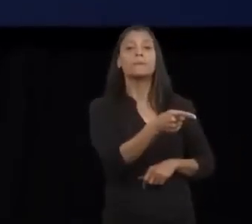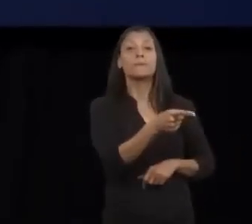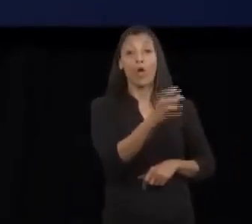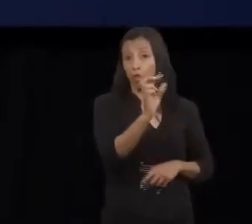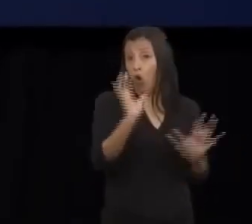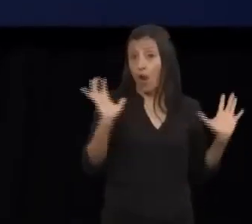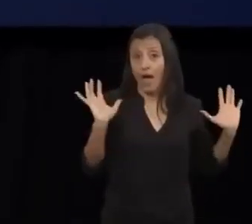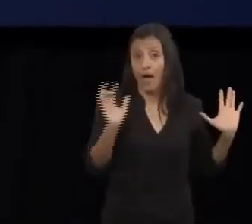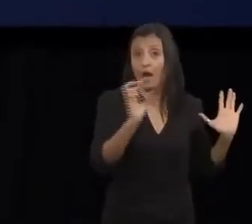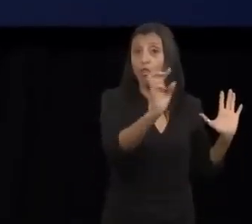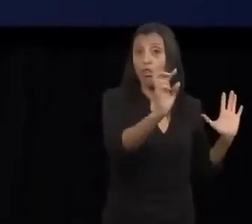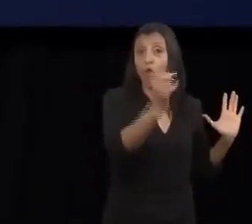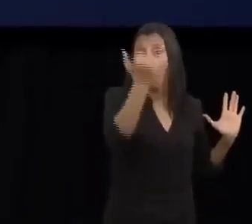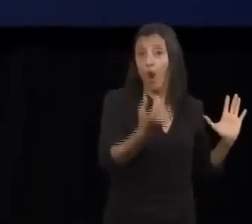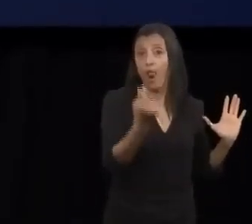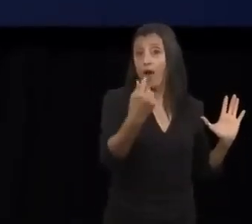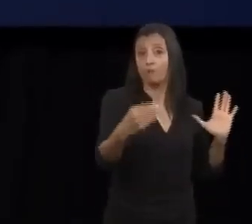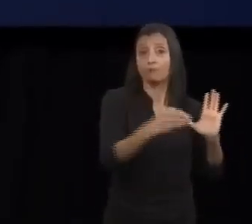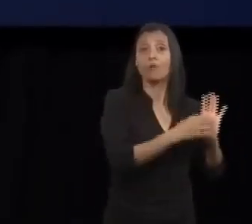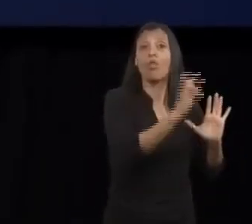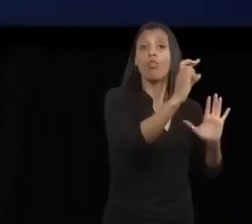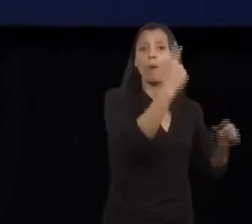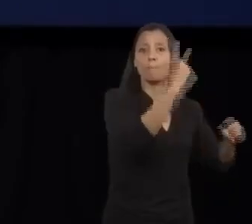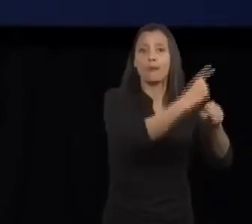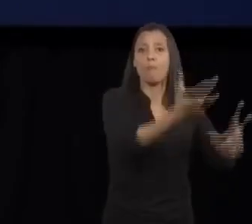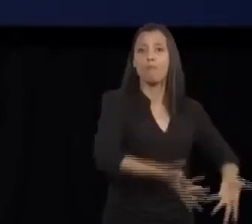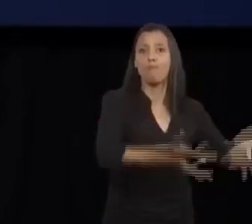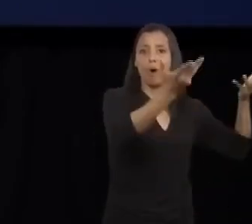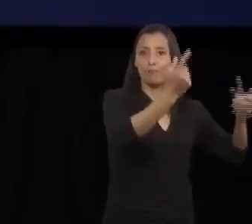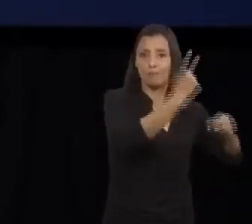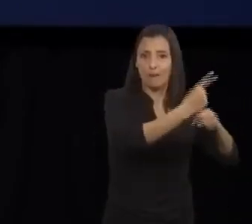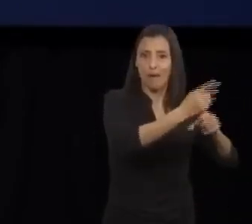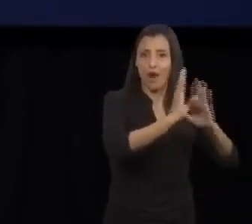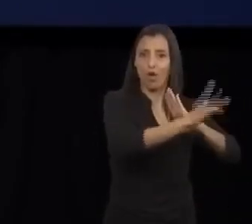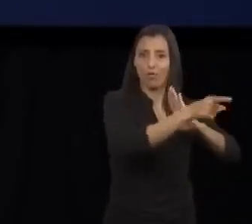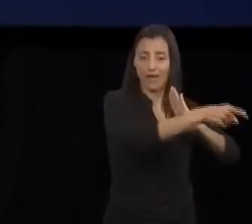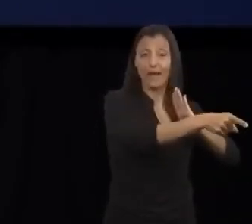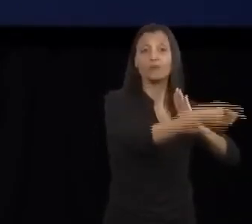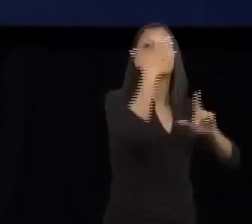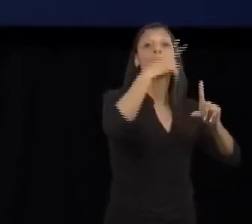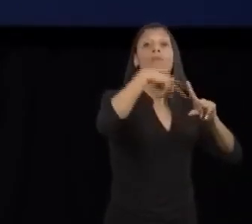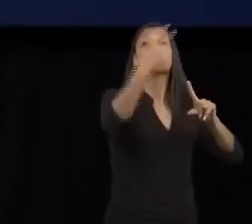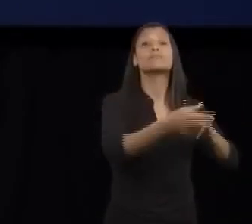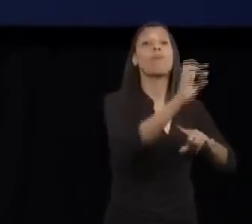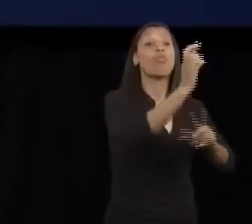it is a financial asset, it rises first. Behind the rise in the dollar comes